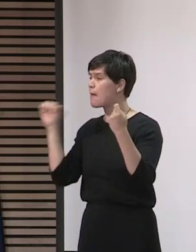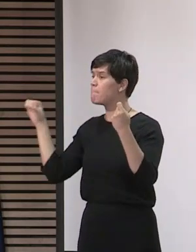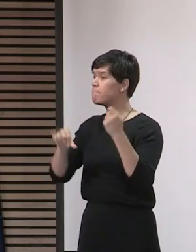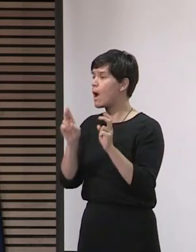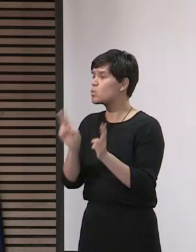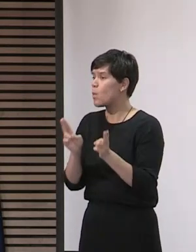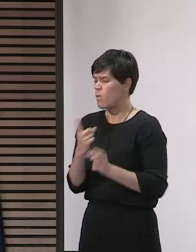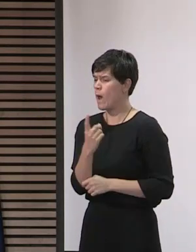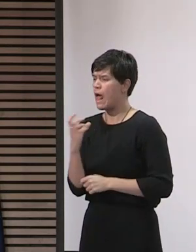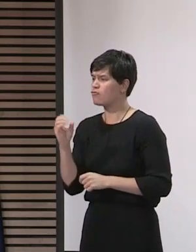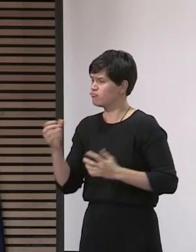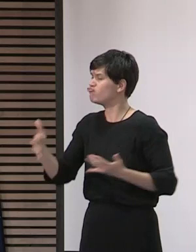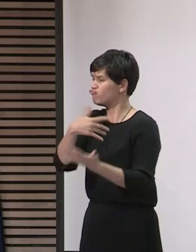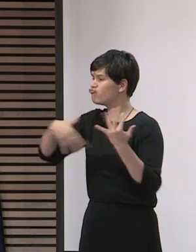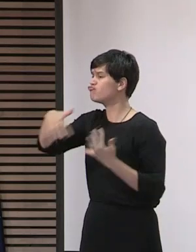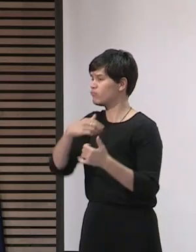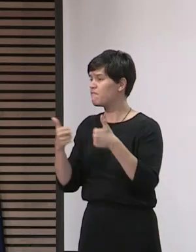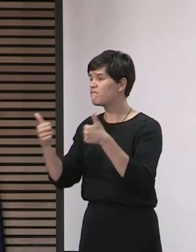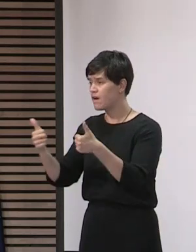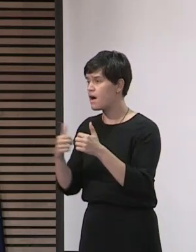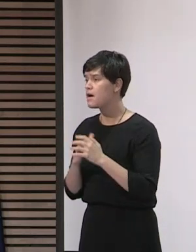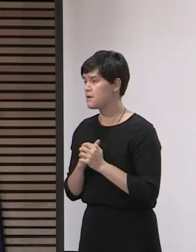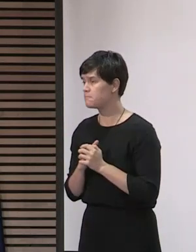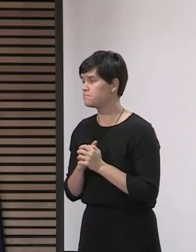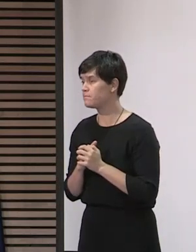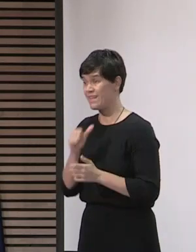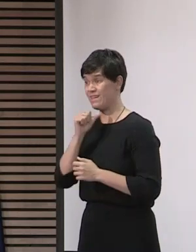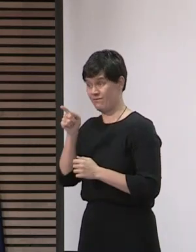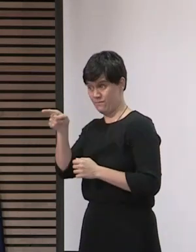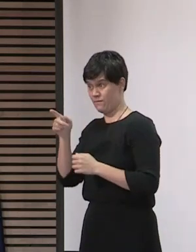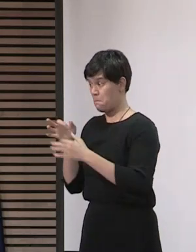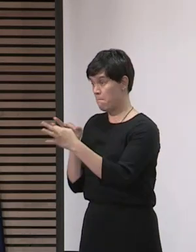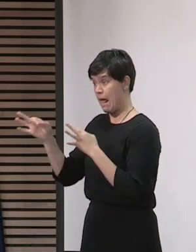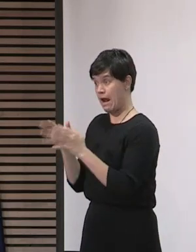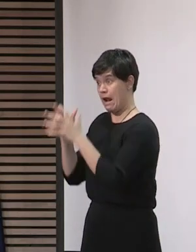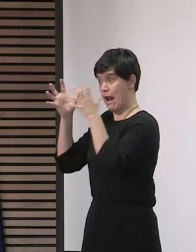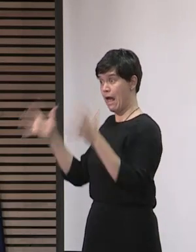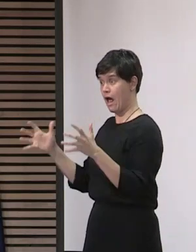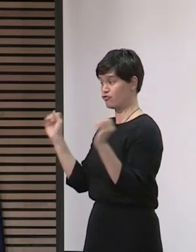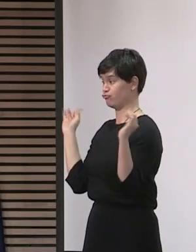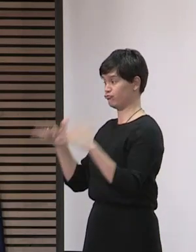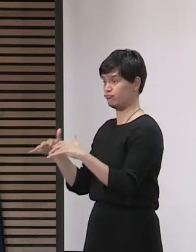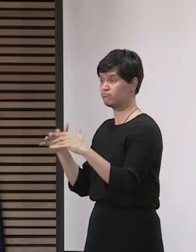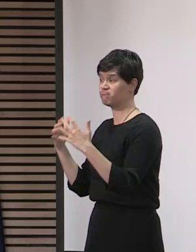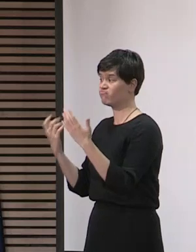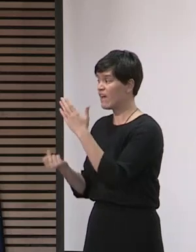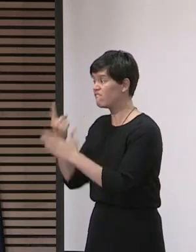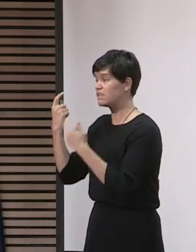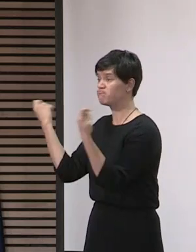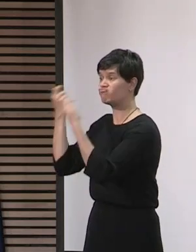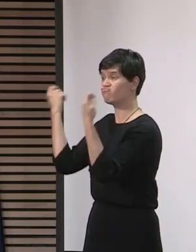occur from now on. These changes are good news for business and for those looking to plan larger gatherings.